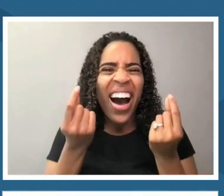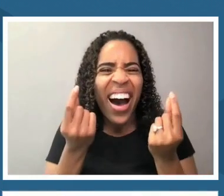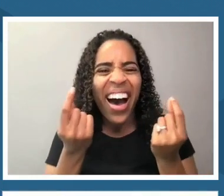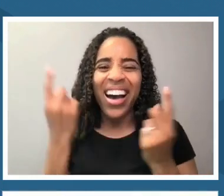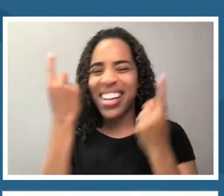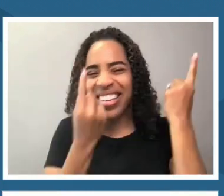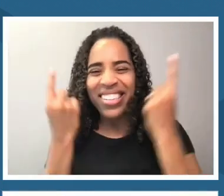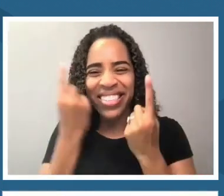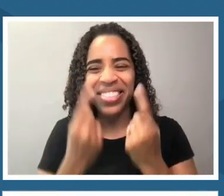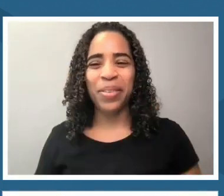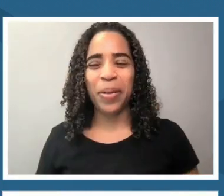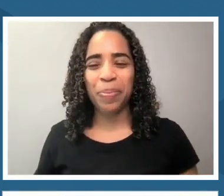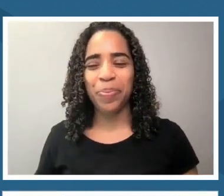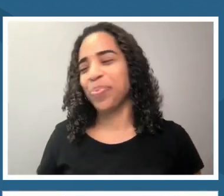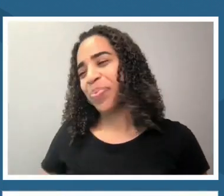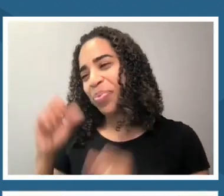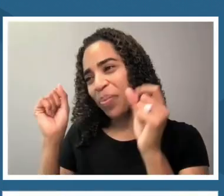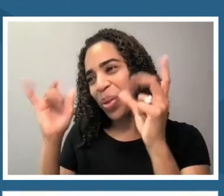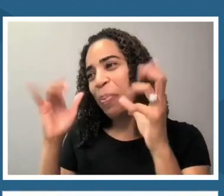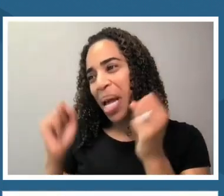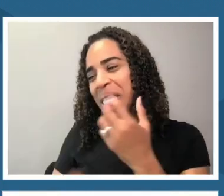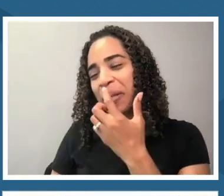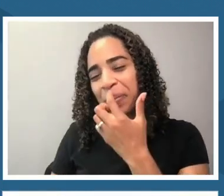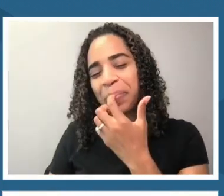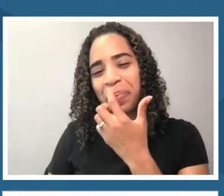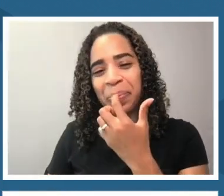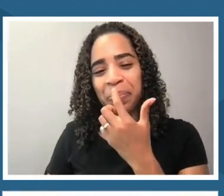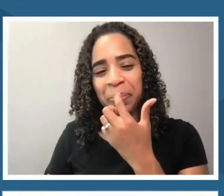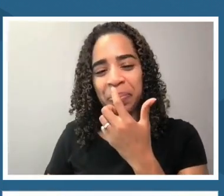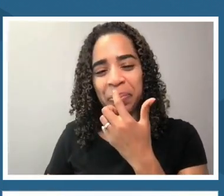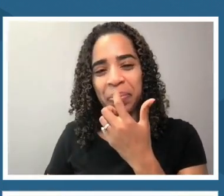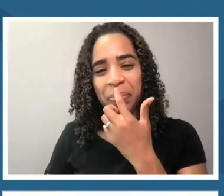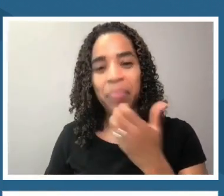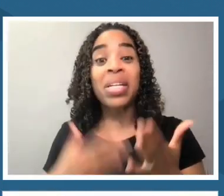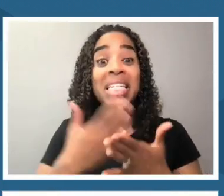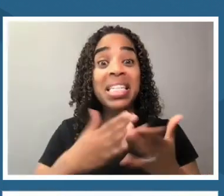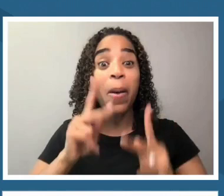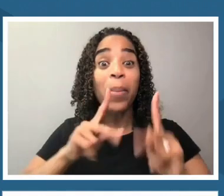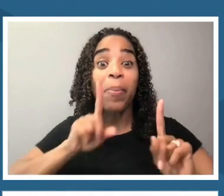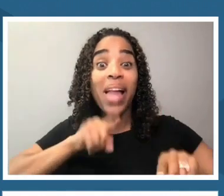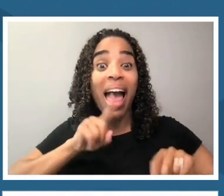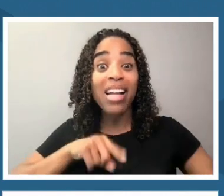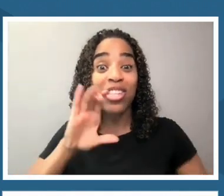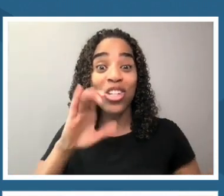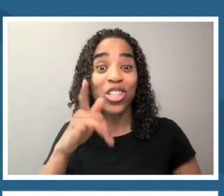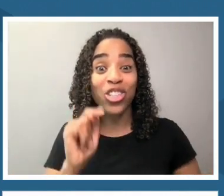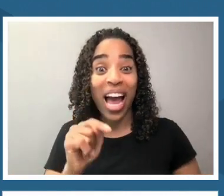that's amazing i'm actually we're seeing some answers in the chat here and this one is